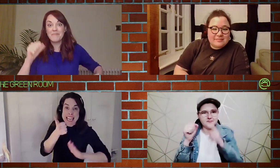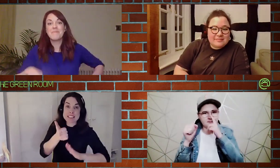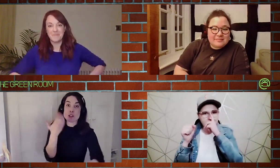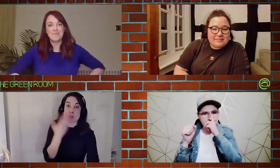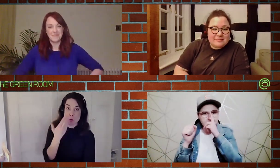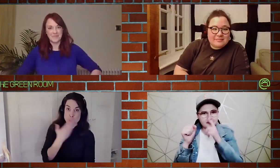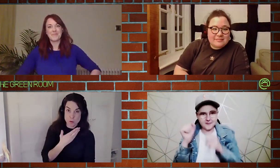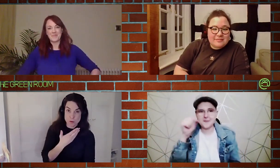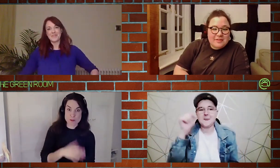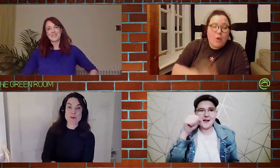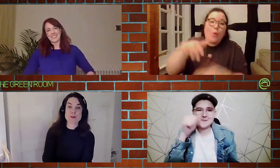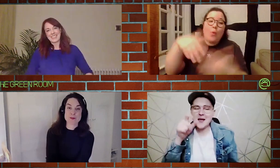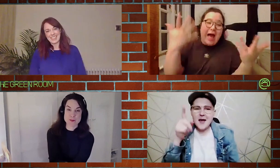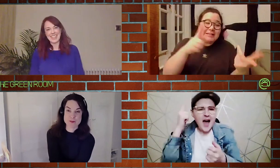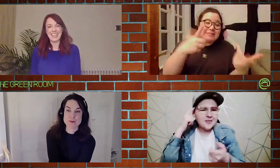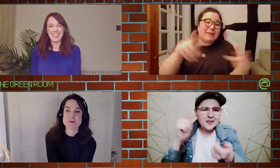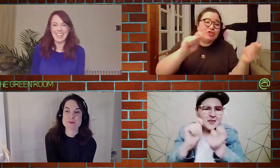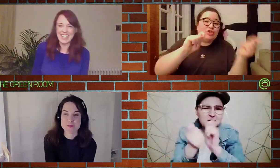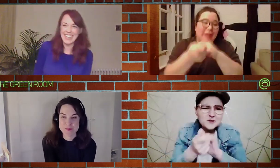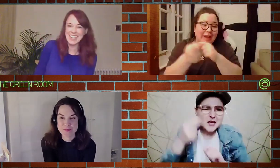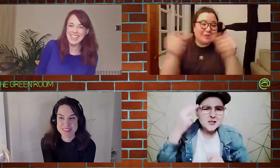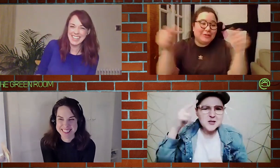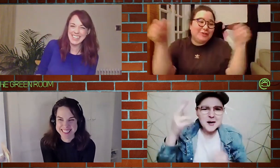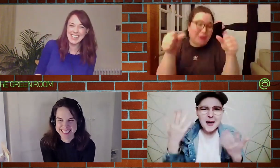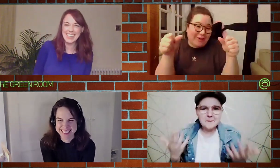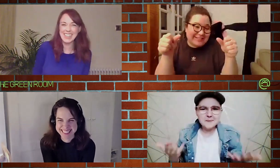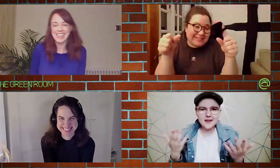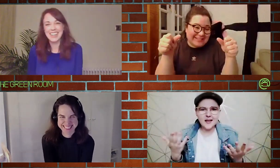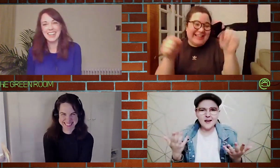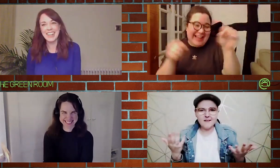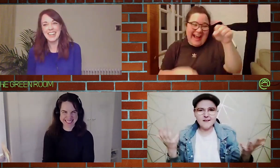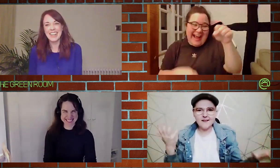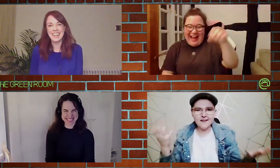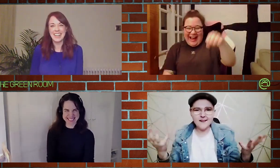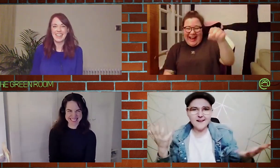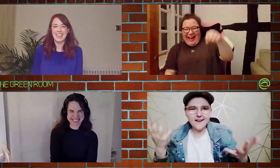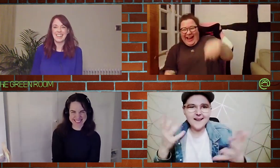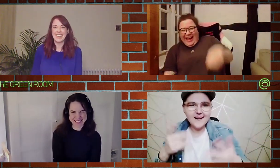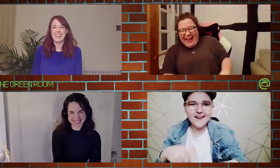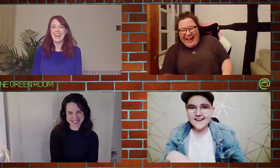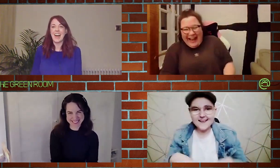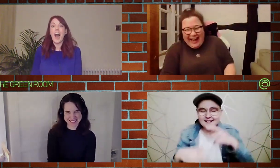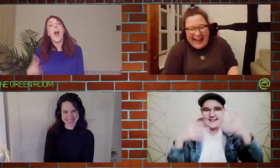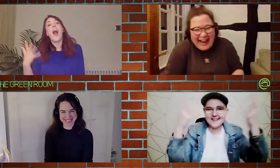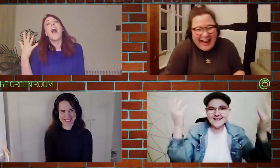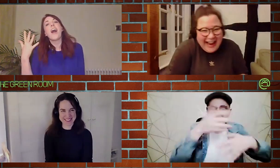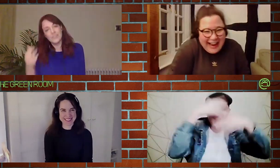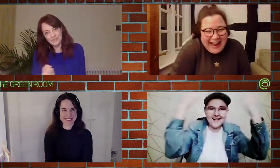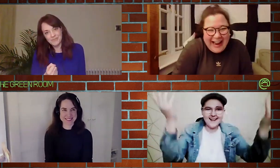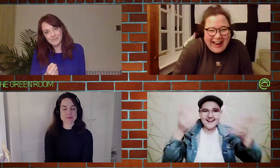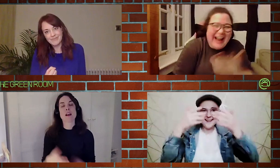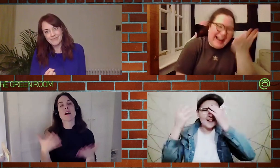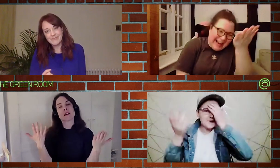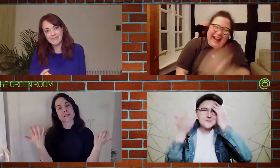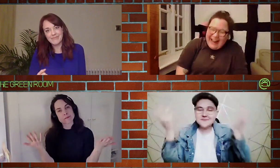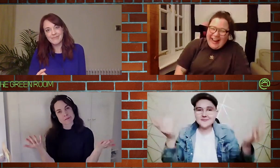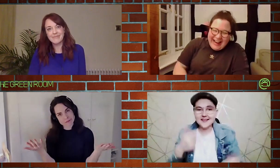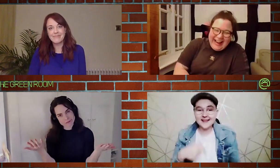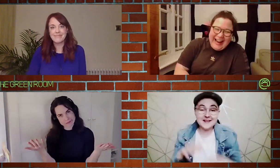Yeah, yeah. I think it's been changed and shortened, hasn't it? Yeah, I think they've changed the name